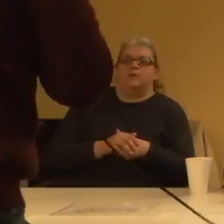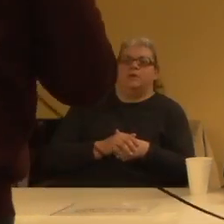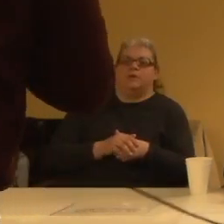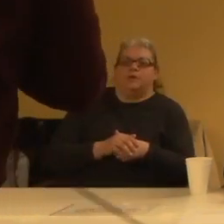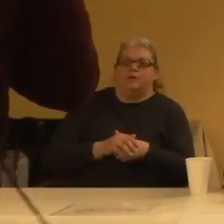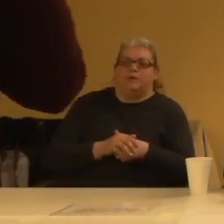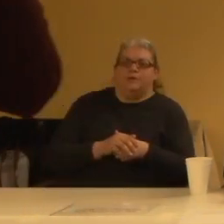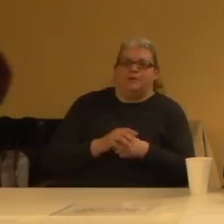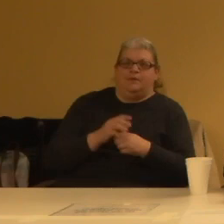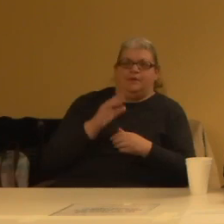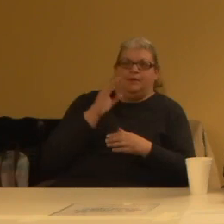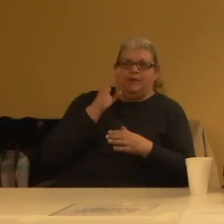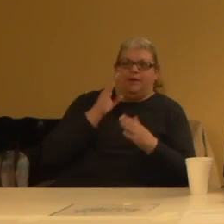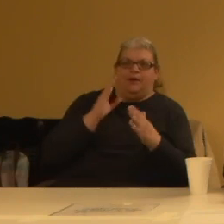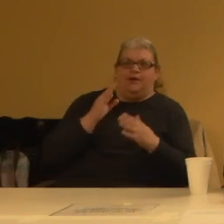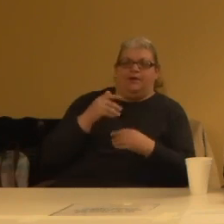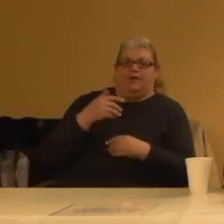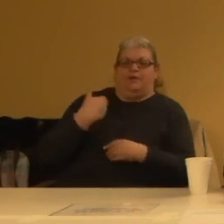Hi, okay. This is Eric Marie Garcia,